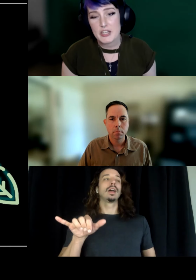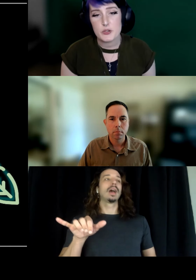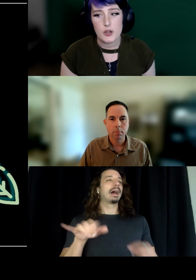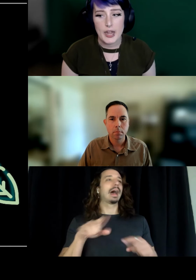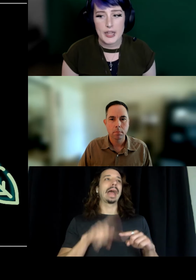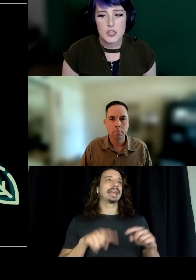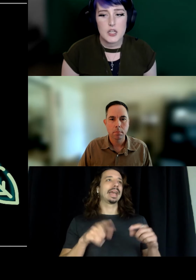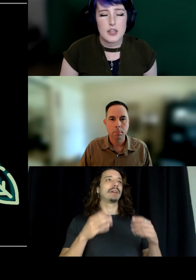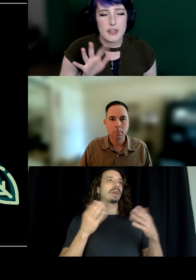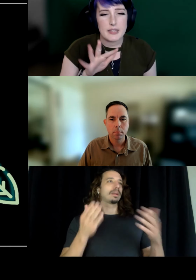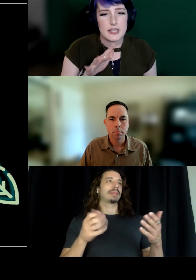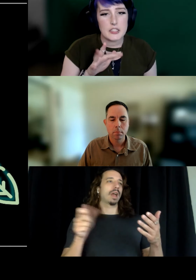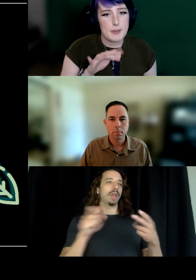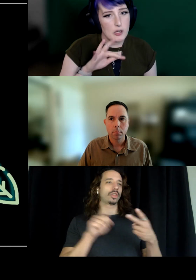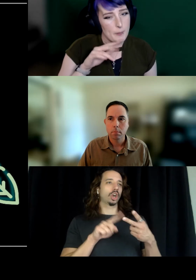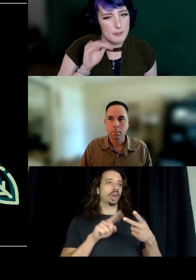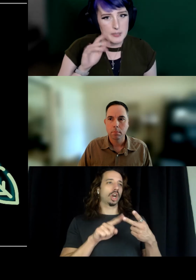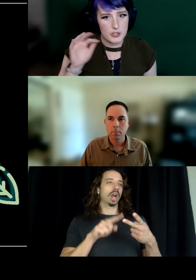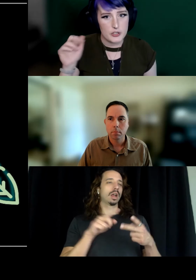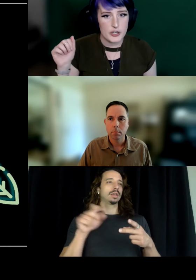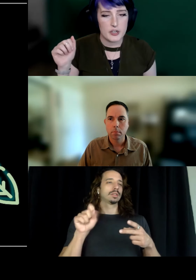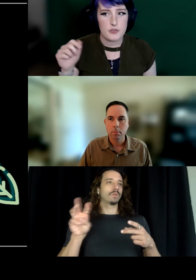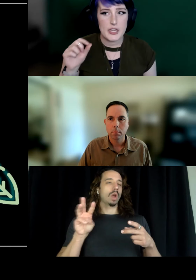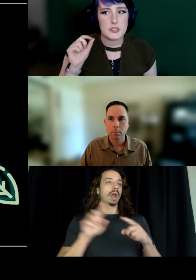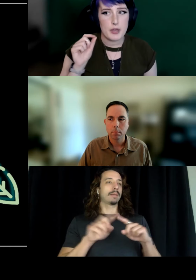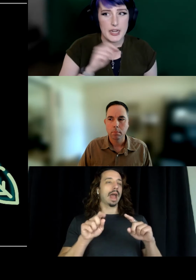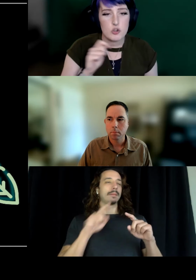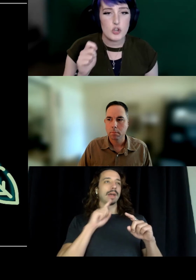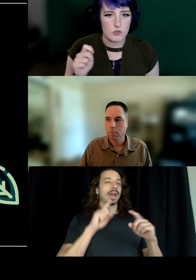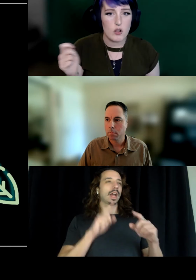but I do know I get a little bit grumpy about some other user interface but in general,